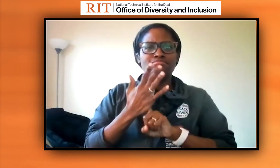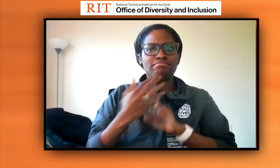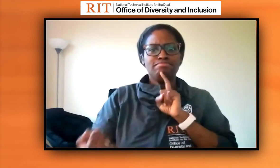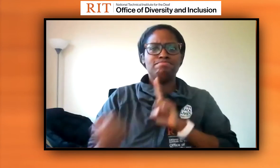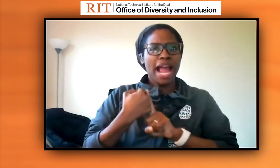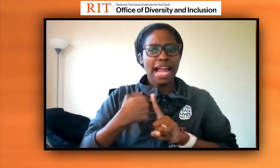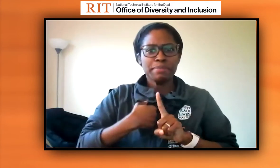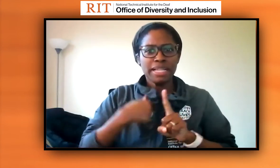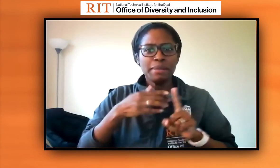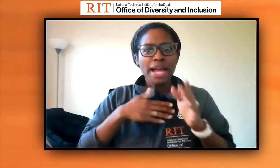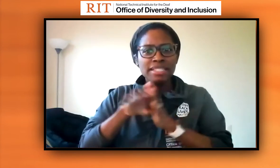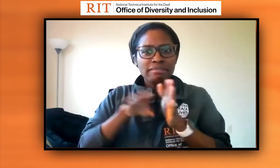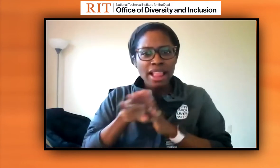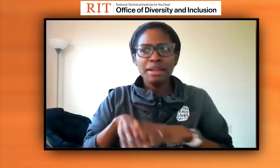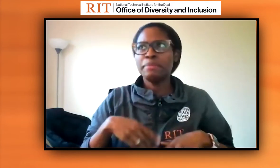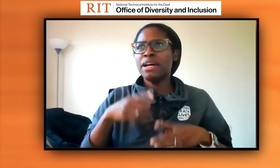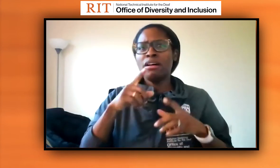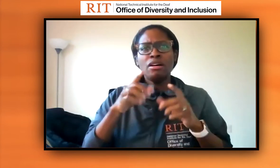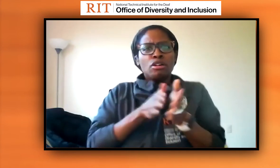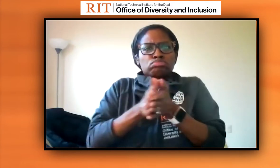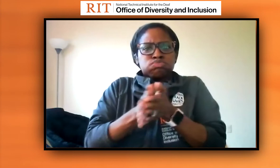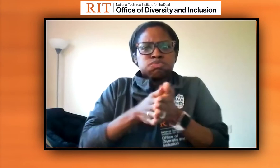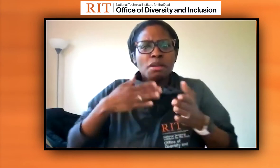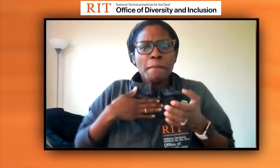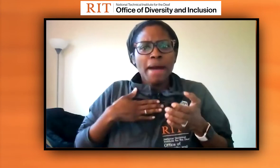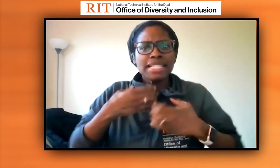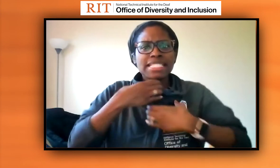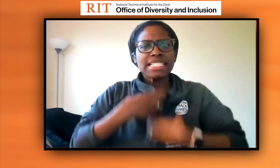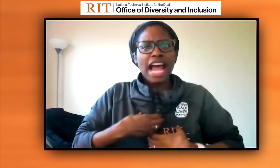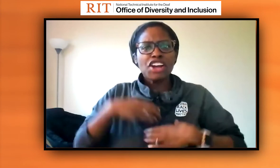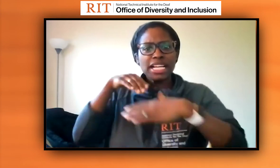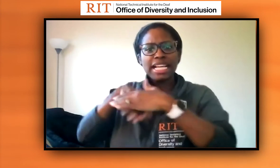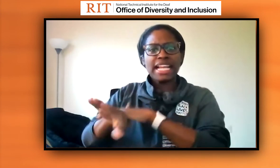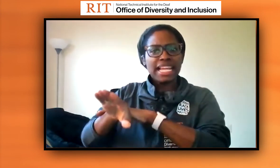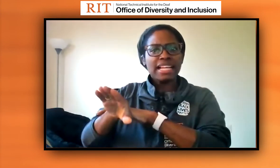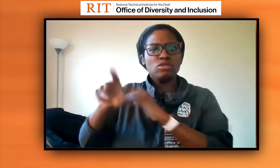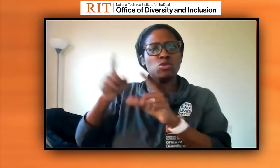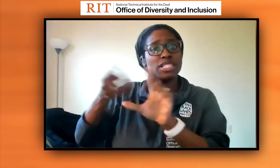There was a lot of exposure and a lot of impacts that I endured.